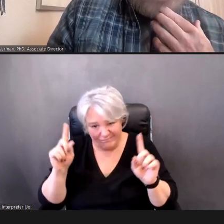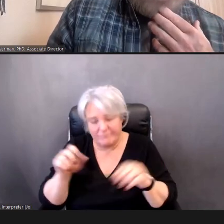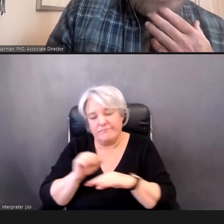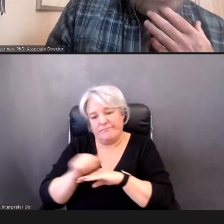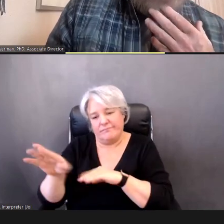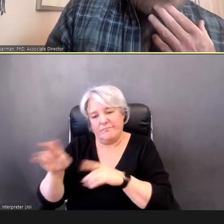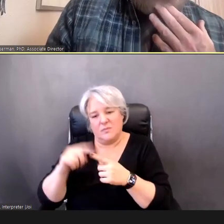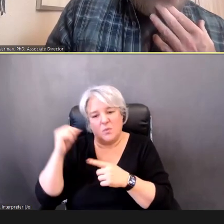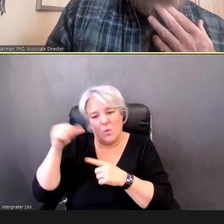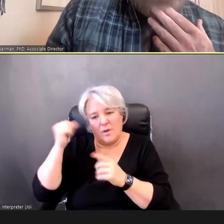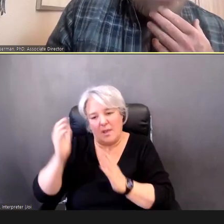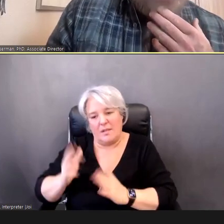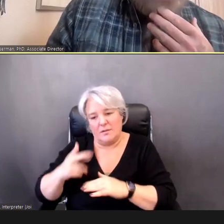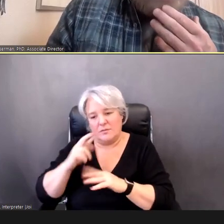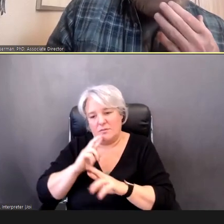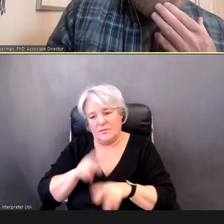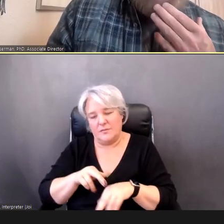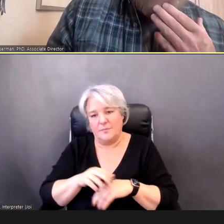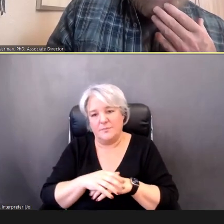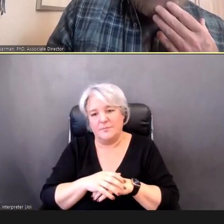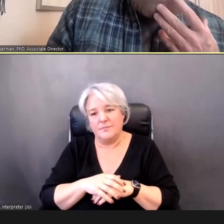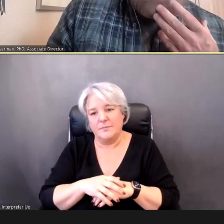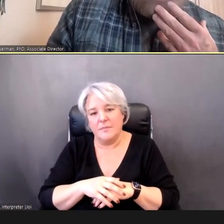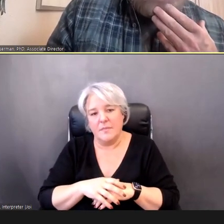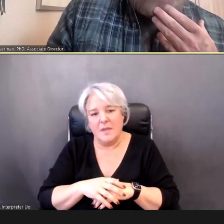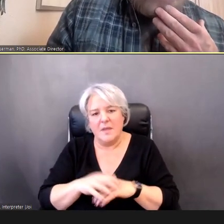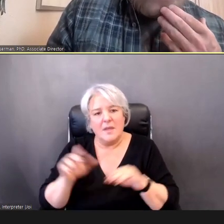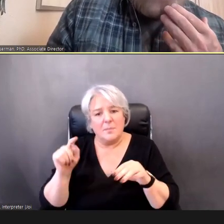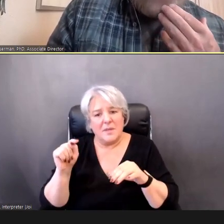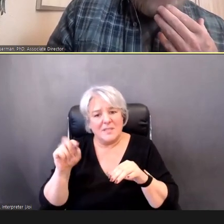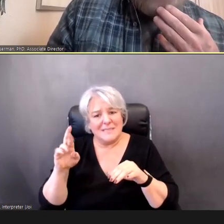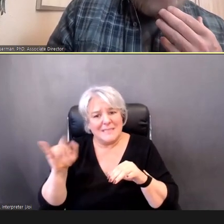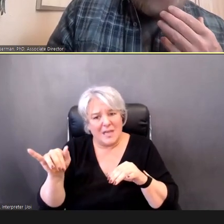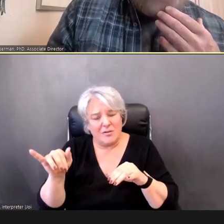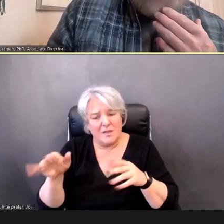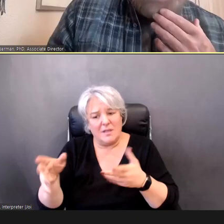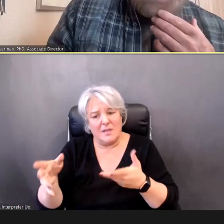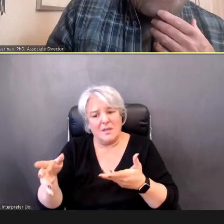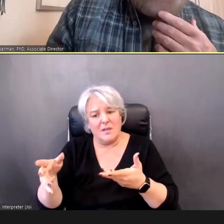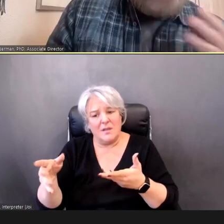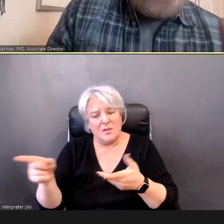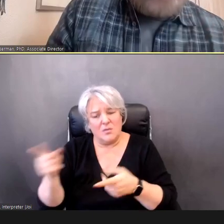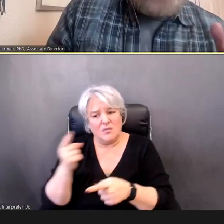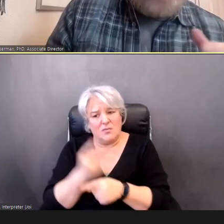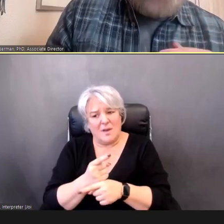And so Terry, you have to do the same thing right, if there's a sudden increase in environmental noise, for example,